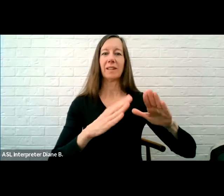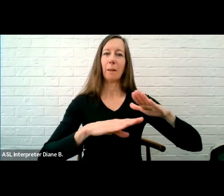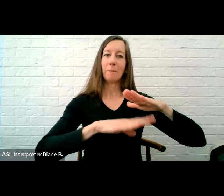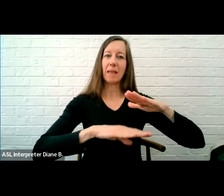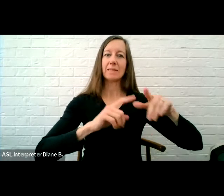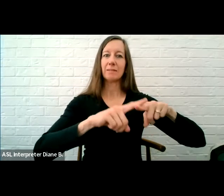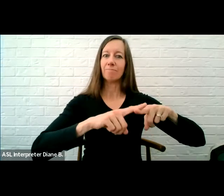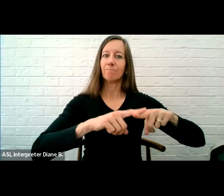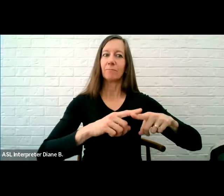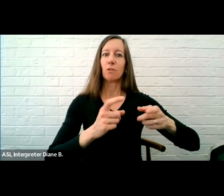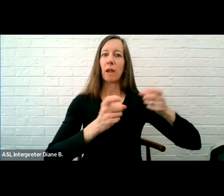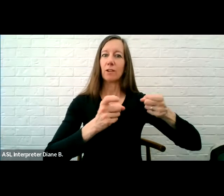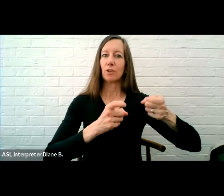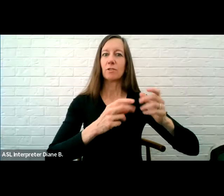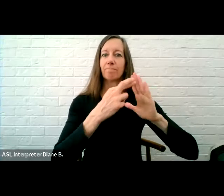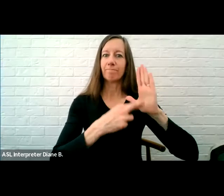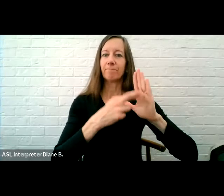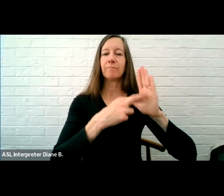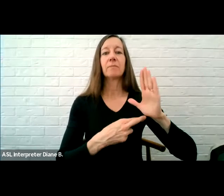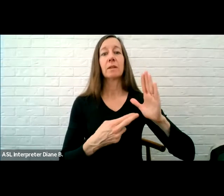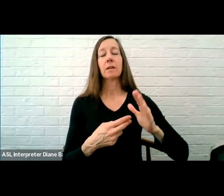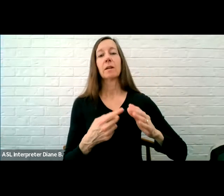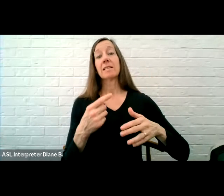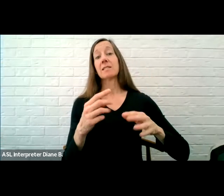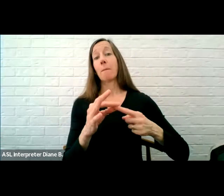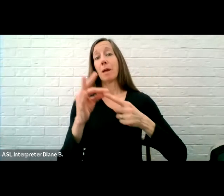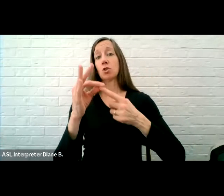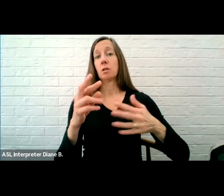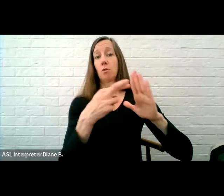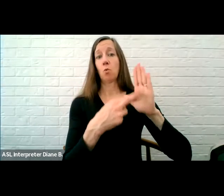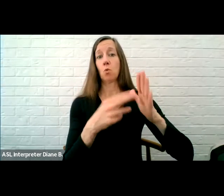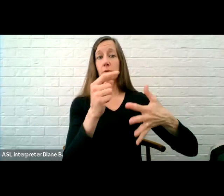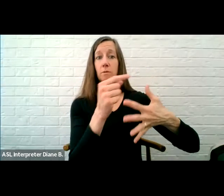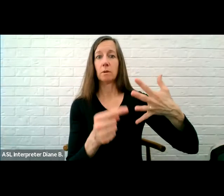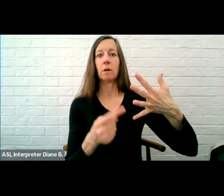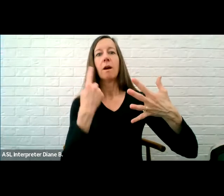particularly those provisions that talk about the opportunities for individuals to